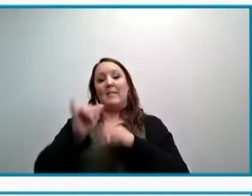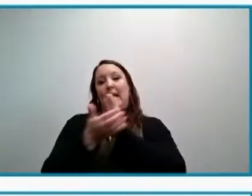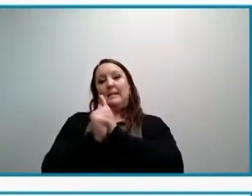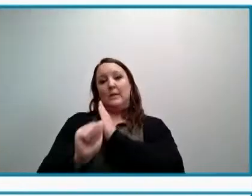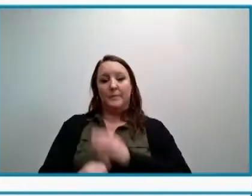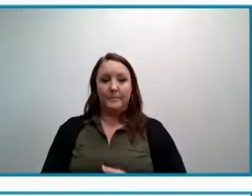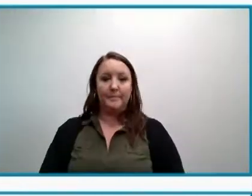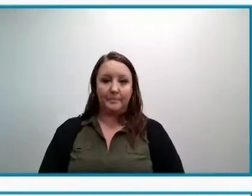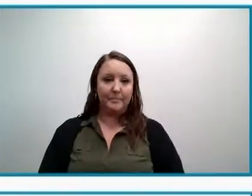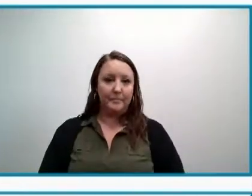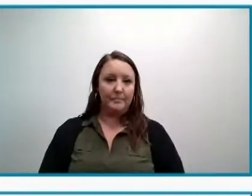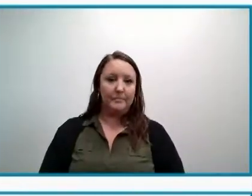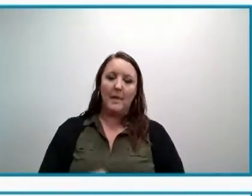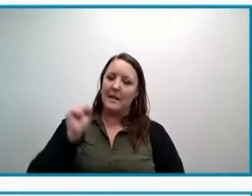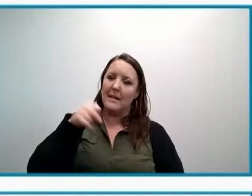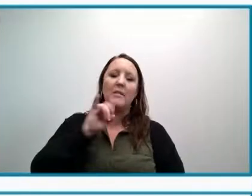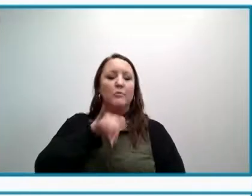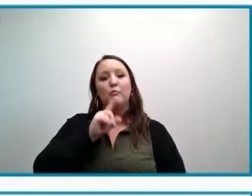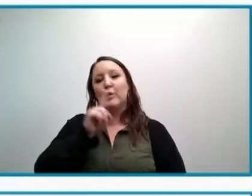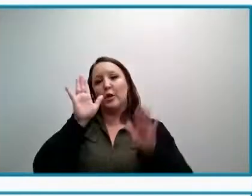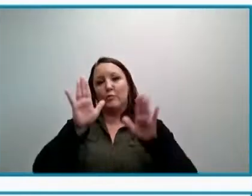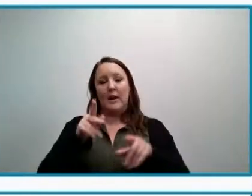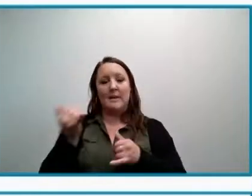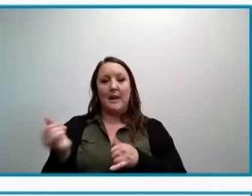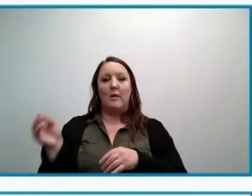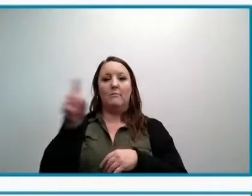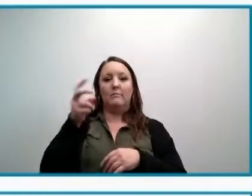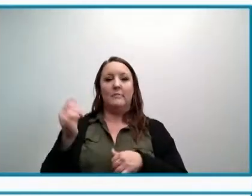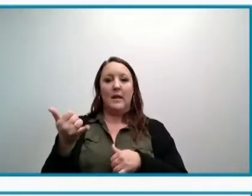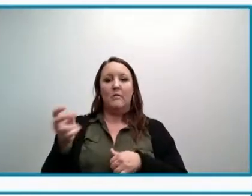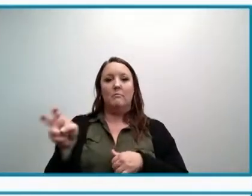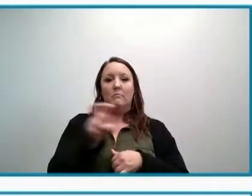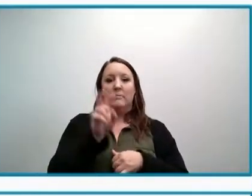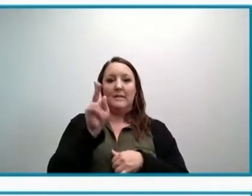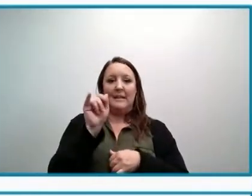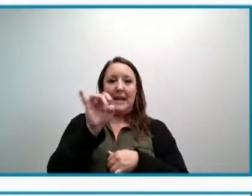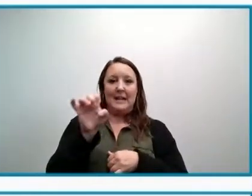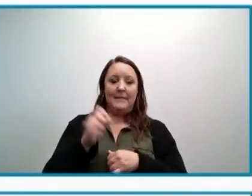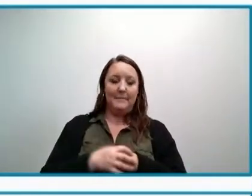Yeah. That's great. Katie, I'll pass that over to you. Yeah. Um, I think I was,